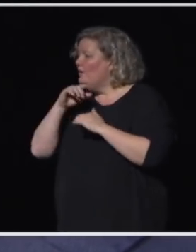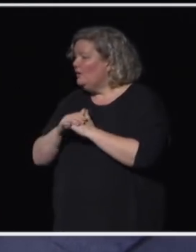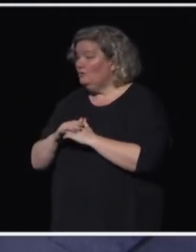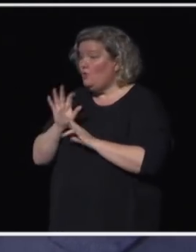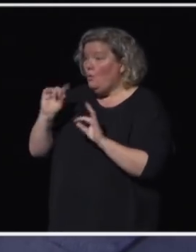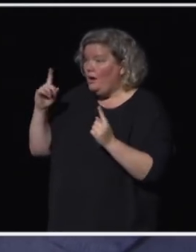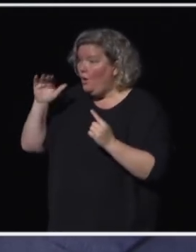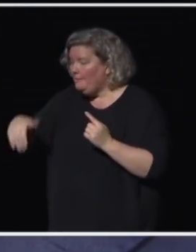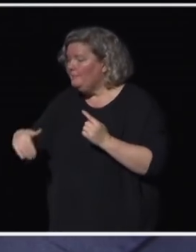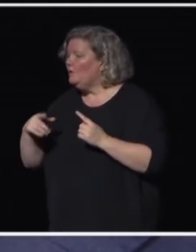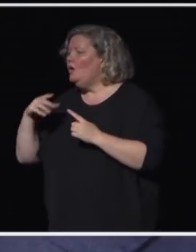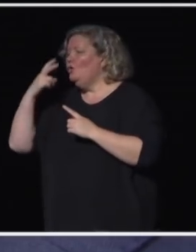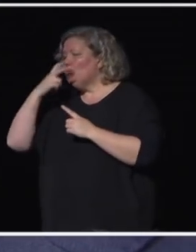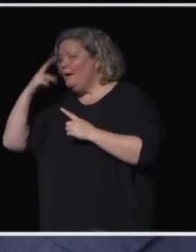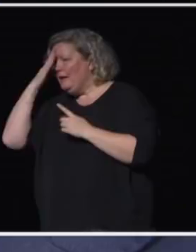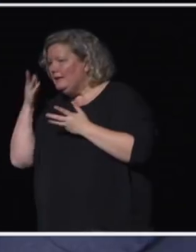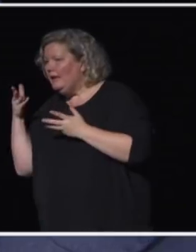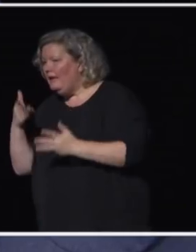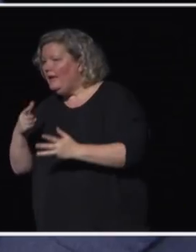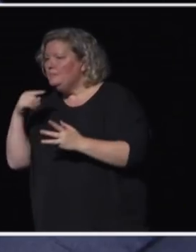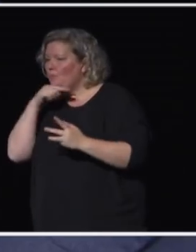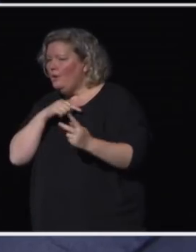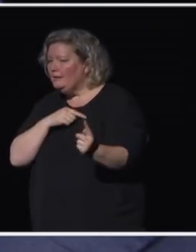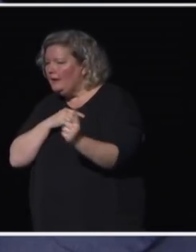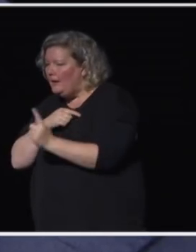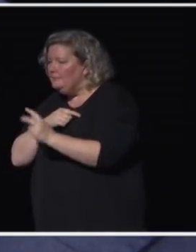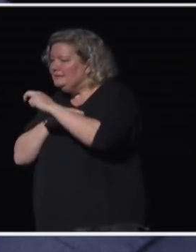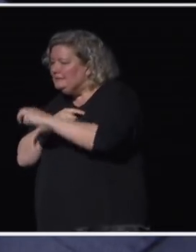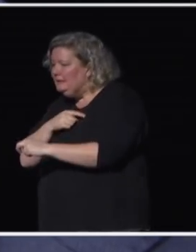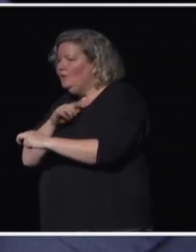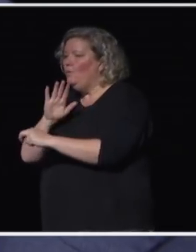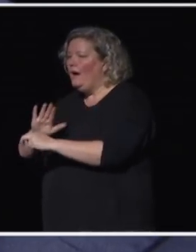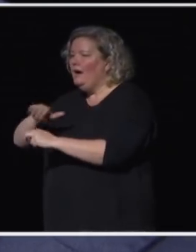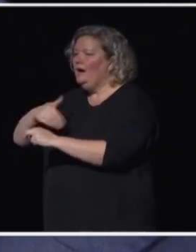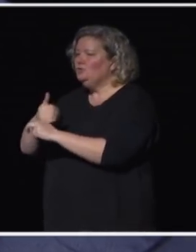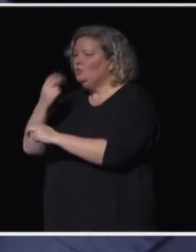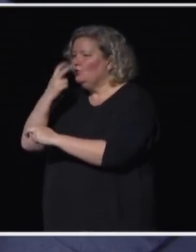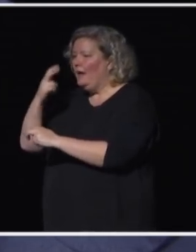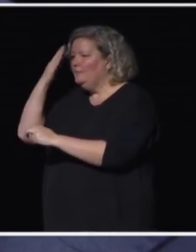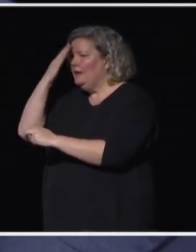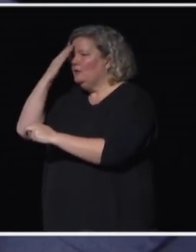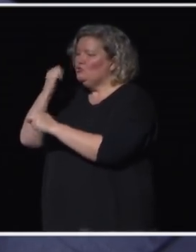Your grandmother allowed this young man to sit and wait until your Nana Jo returned but your great-grandmother got there first.